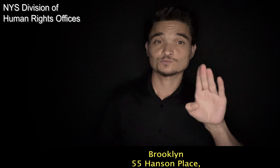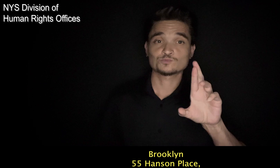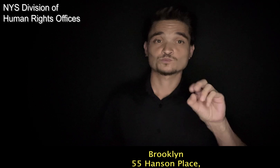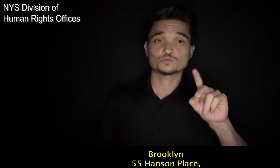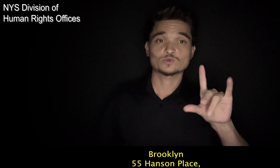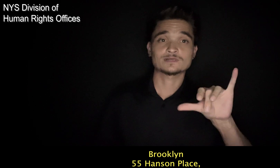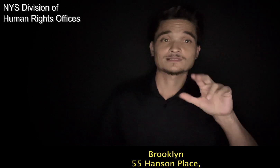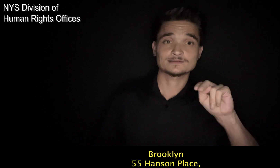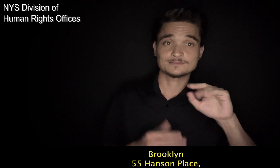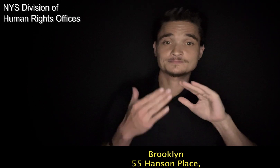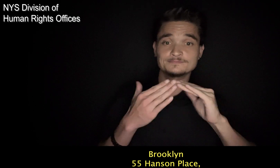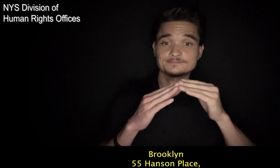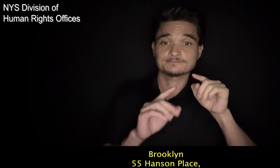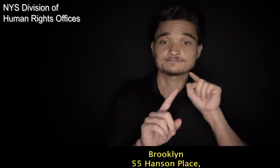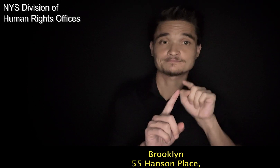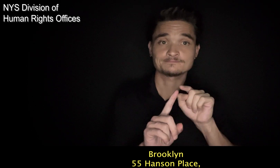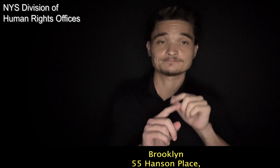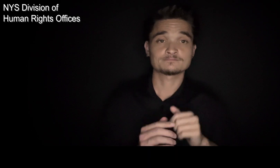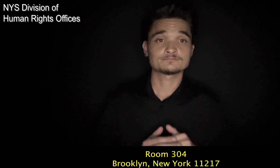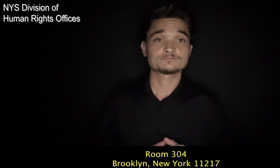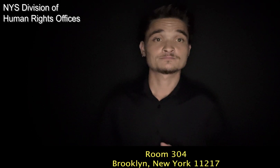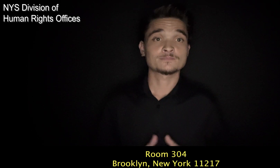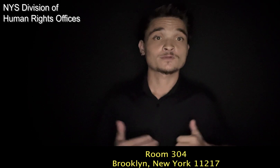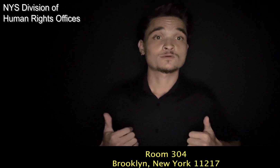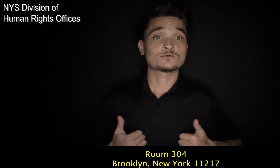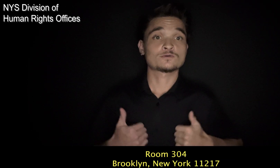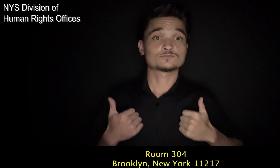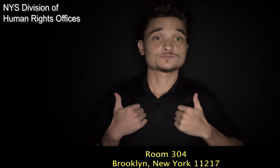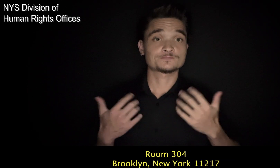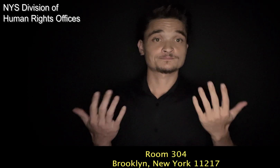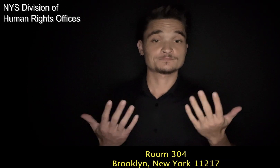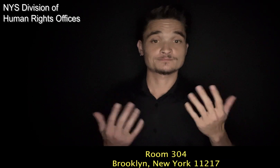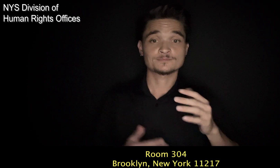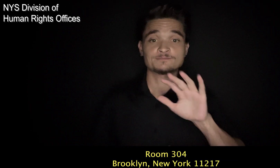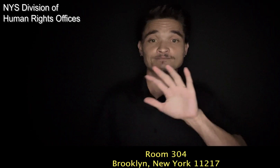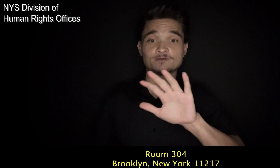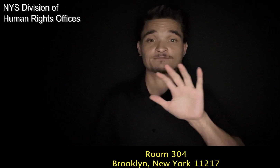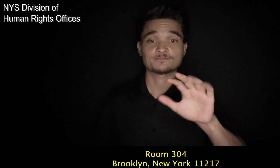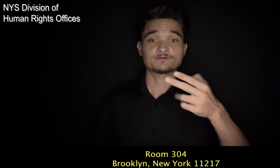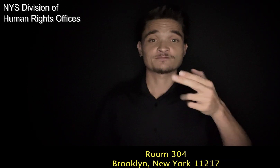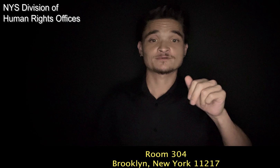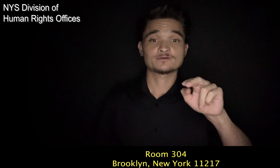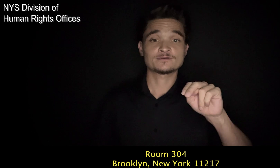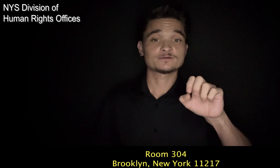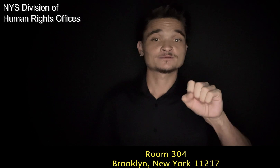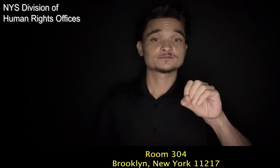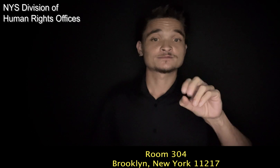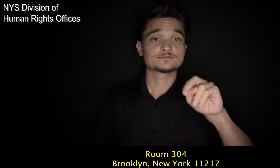Brooklyn 55 Hanson Place, Room 304 Brooklyn, New York 11217